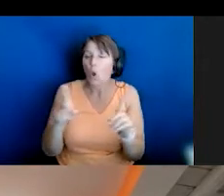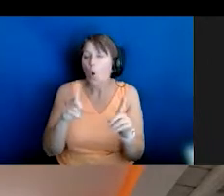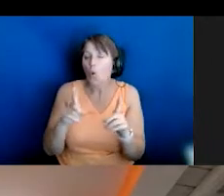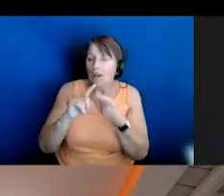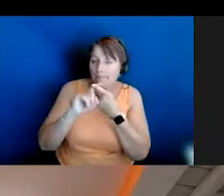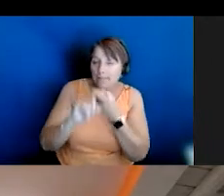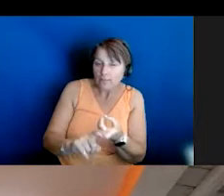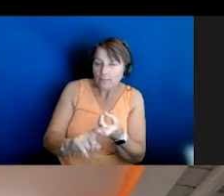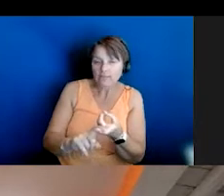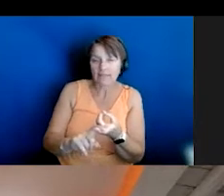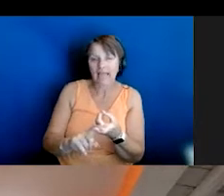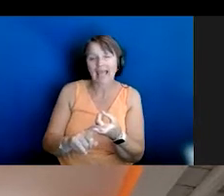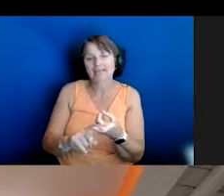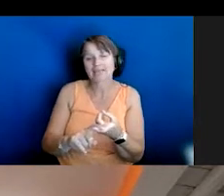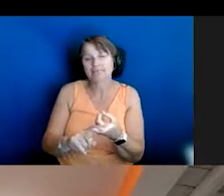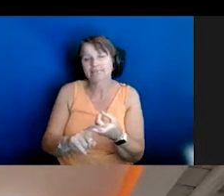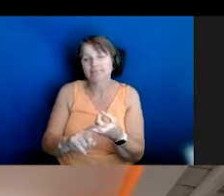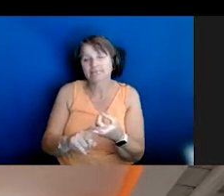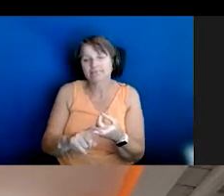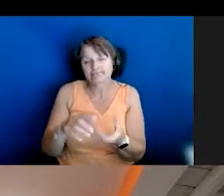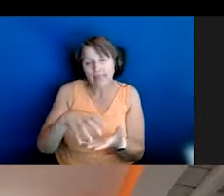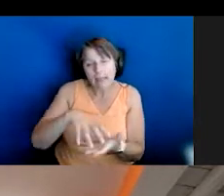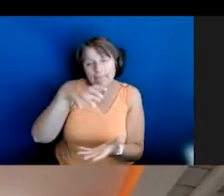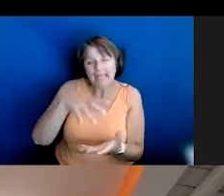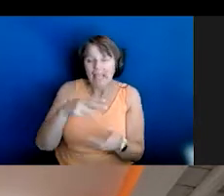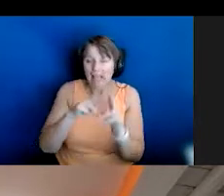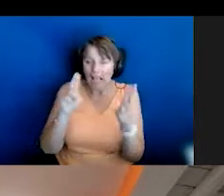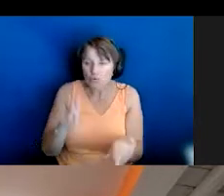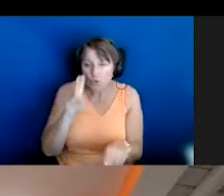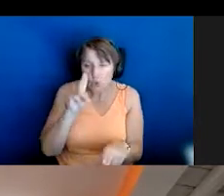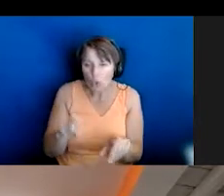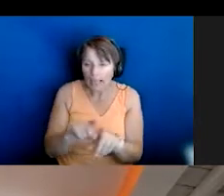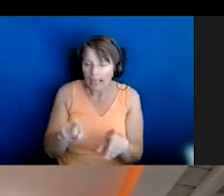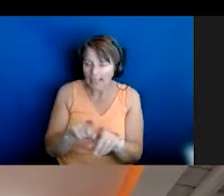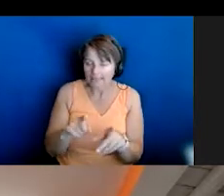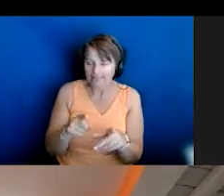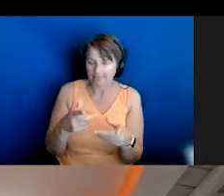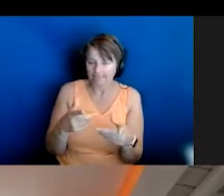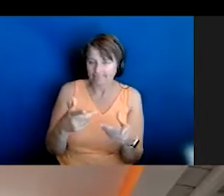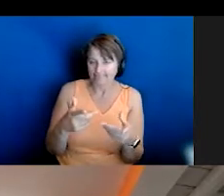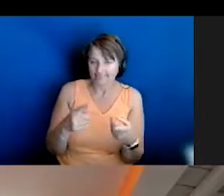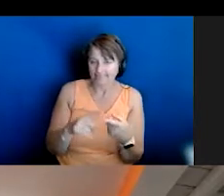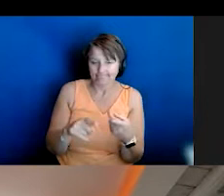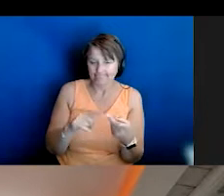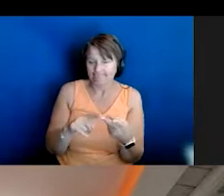What would an alternative economy be at this site? And how can we create this into a durable